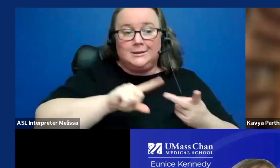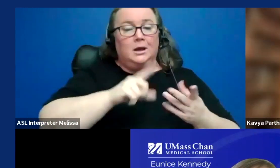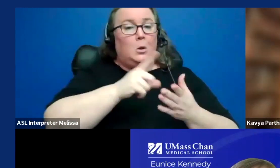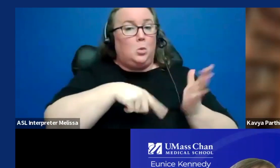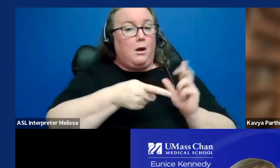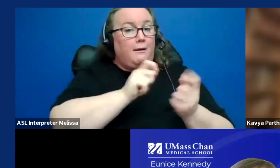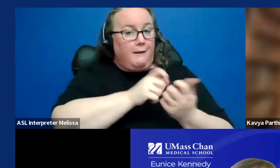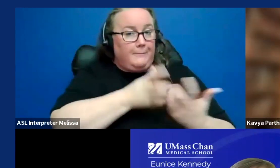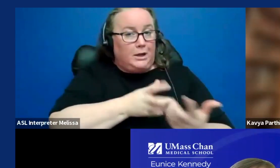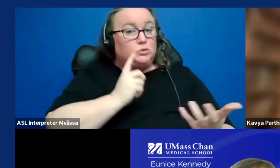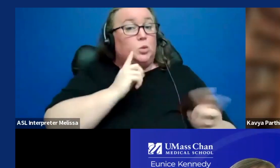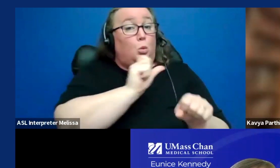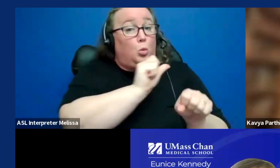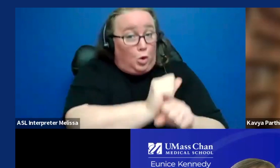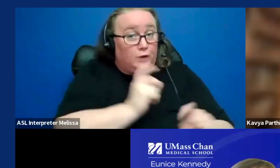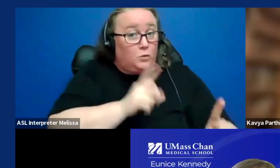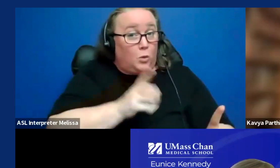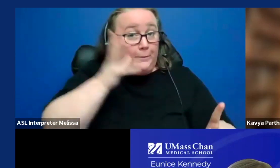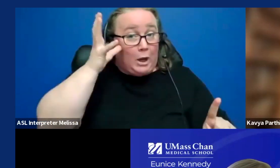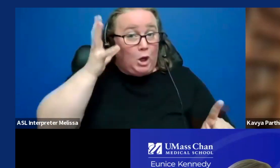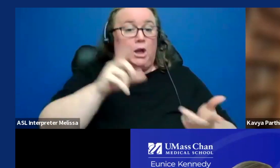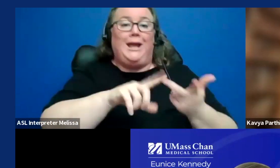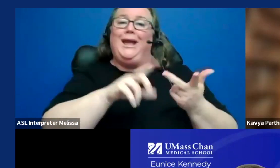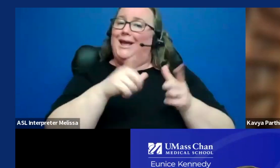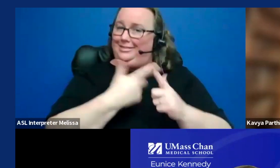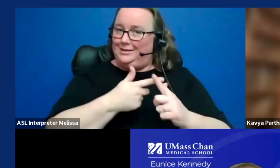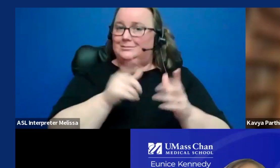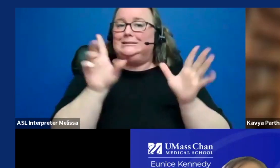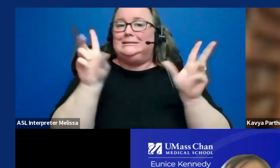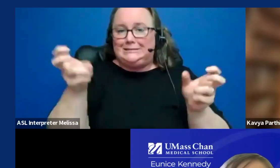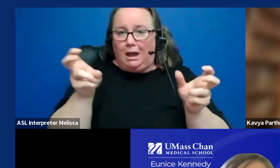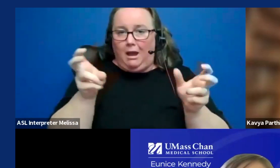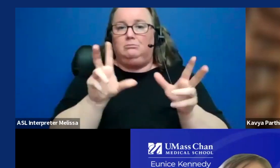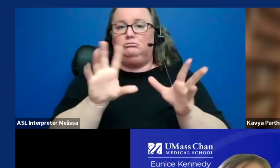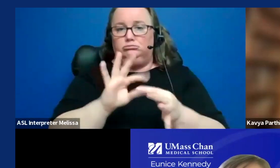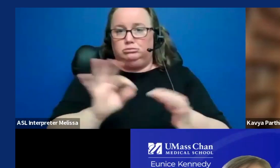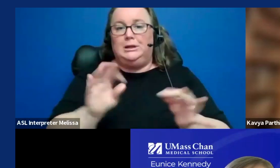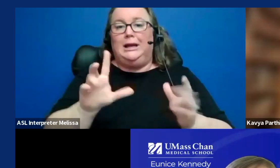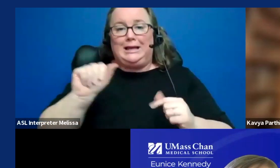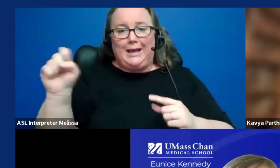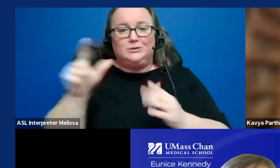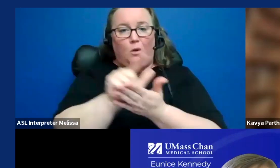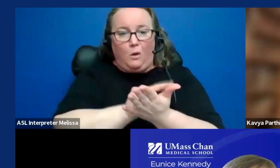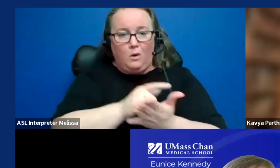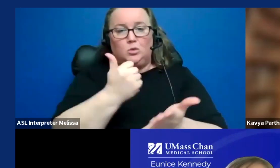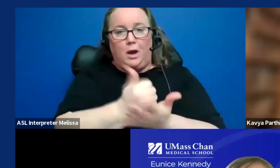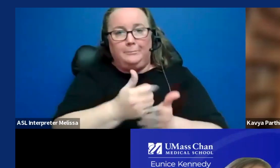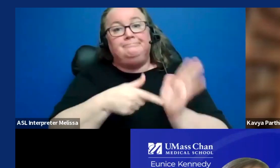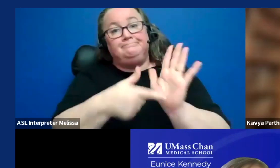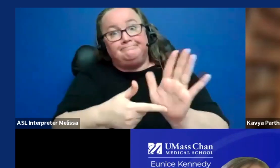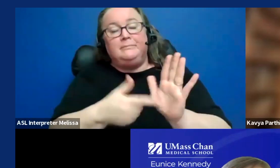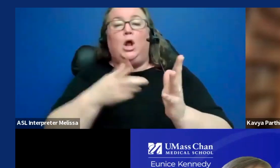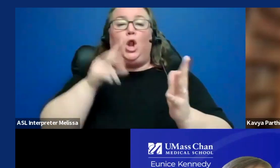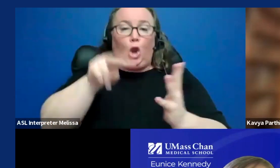and then cite case law in your jurisdiction that do require judges to look beyond a disability diagnosis. So even if you're in